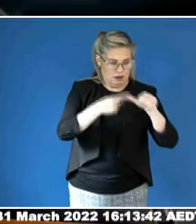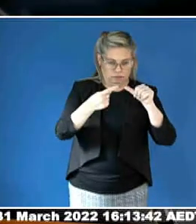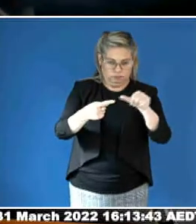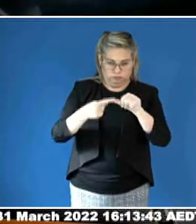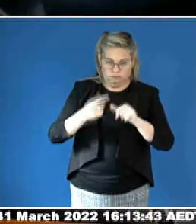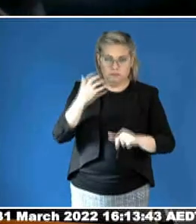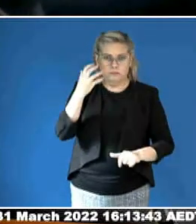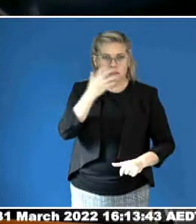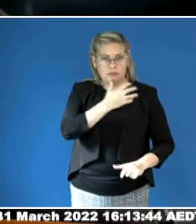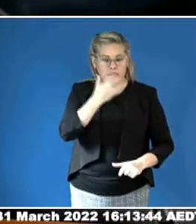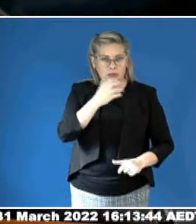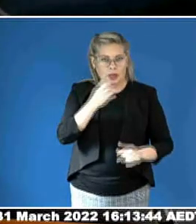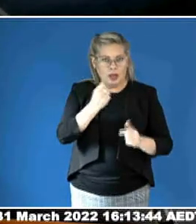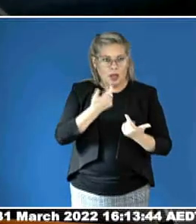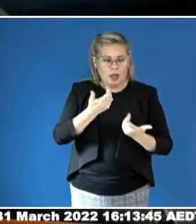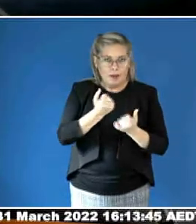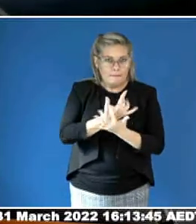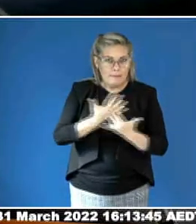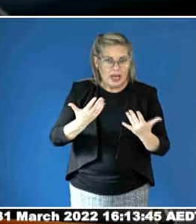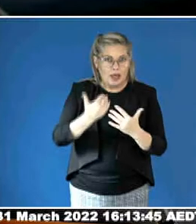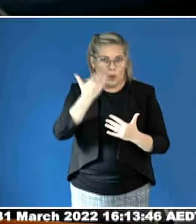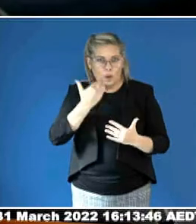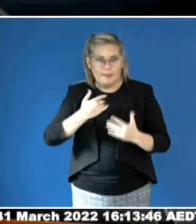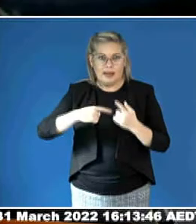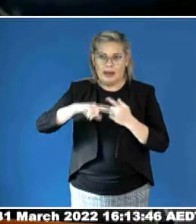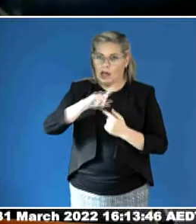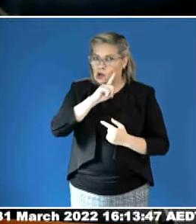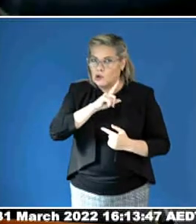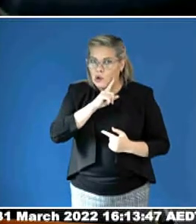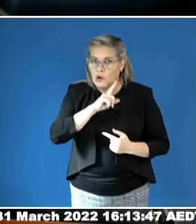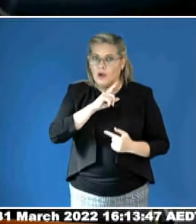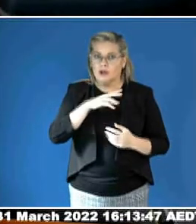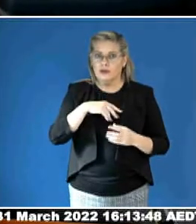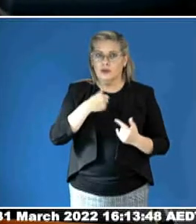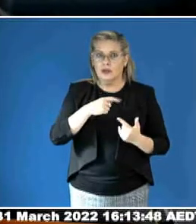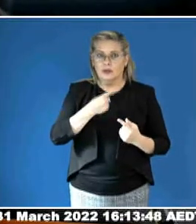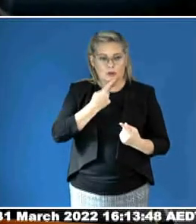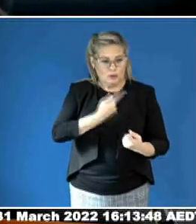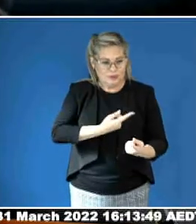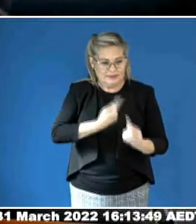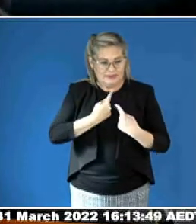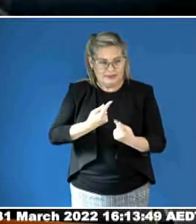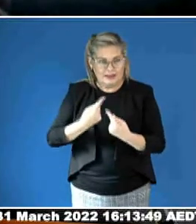autism and what they report in the survey of both physical abuse but also sexual abuse.